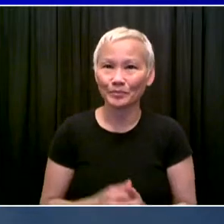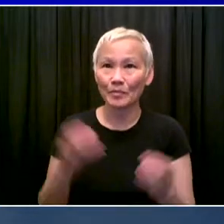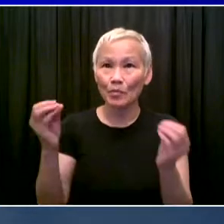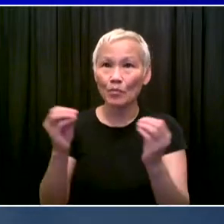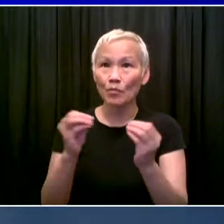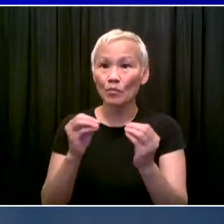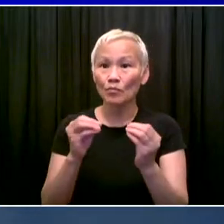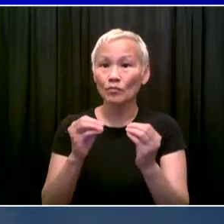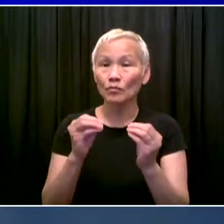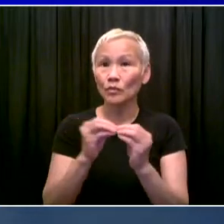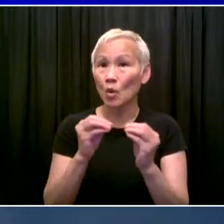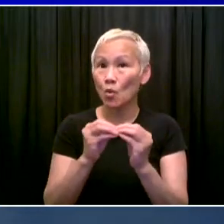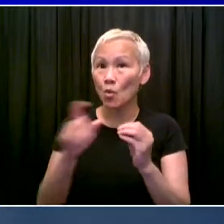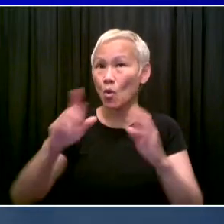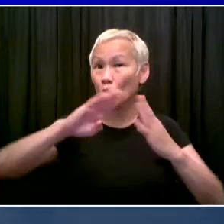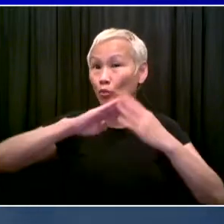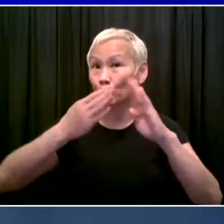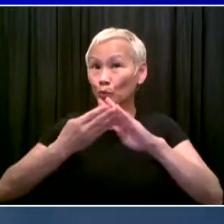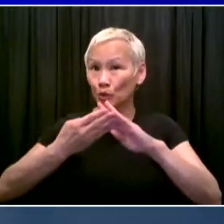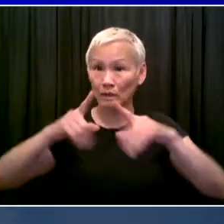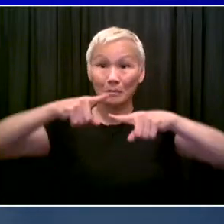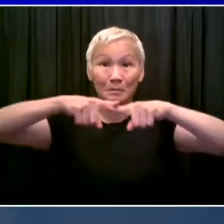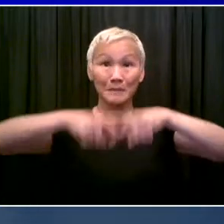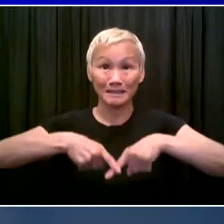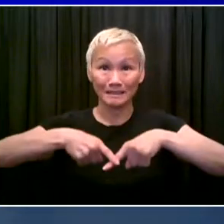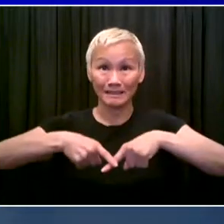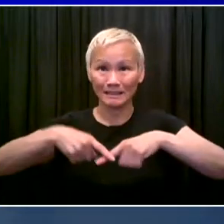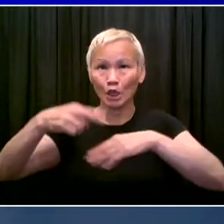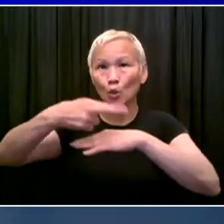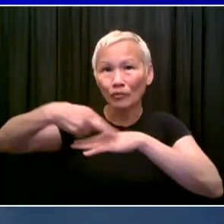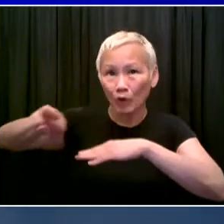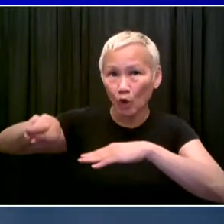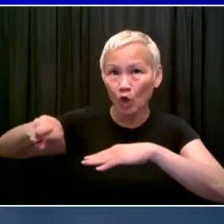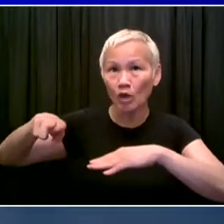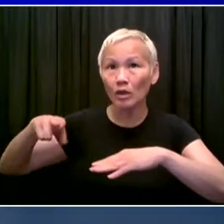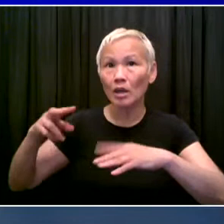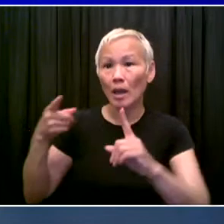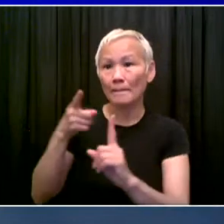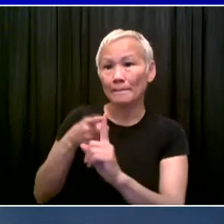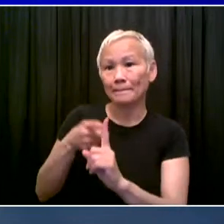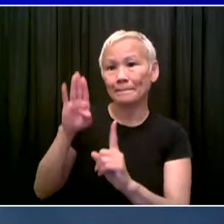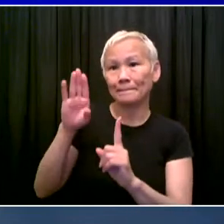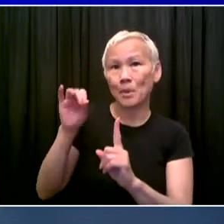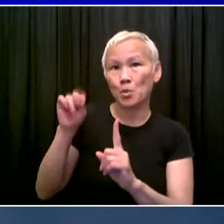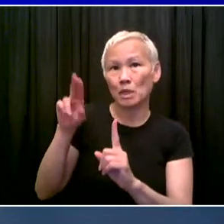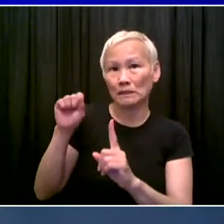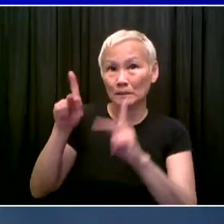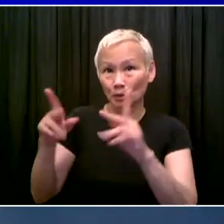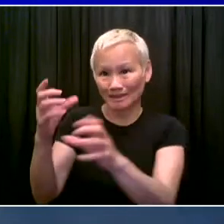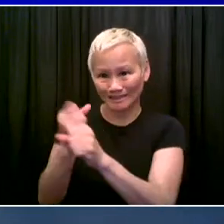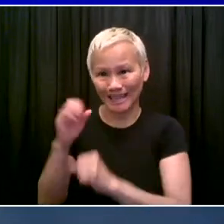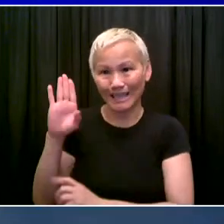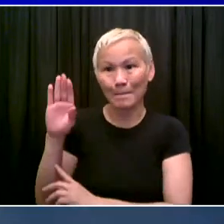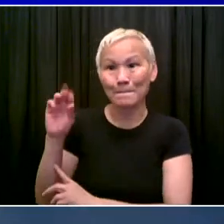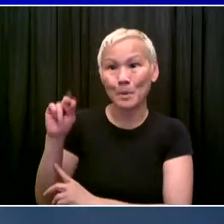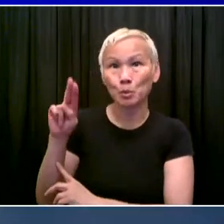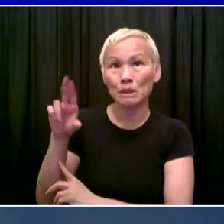WINNERS COMING THIS WEEK. WE HAVE NEW COMMUNITY-BASED